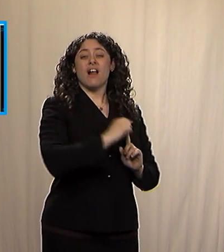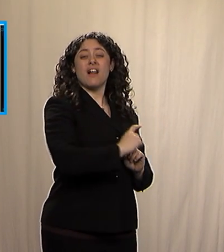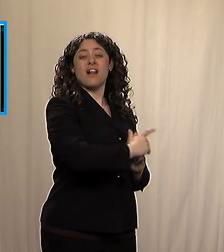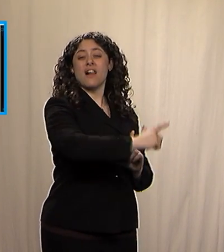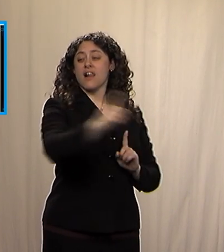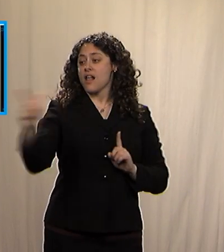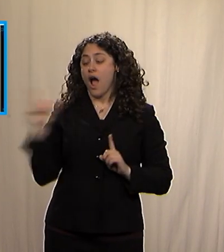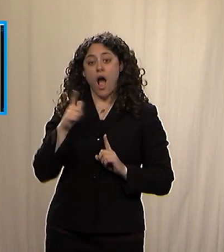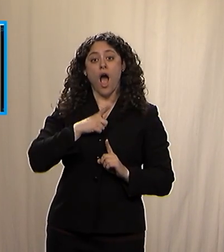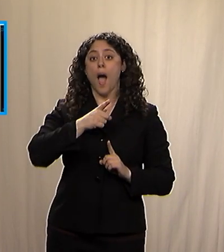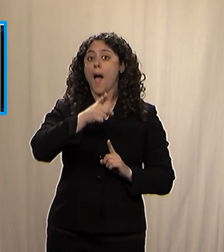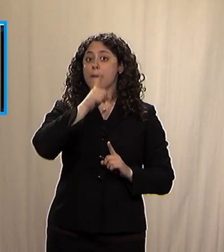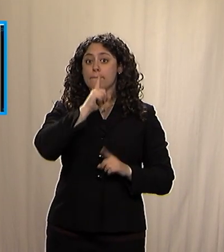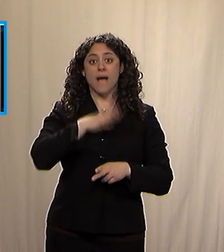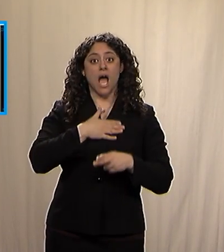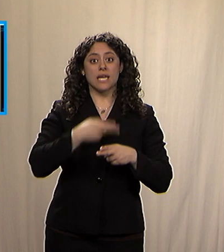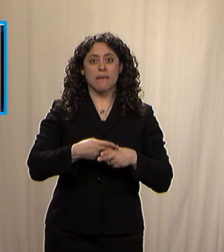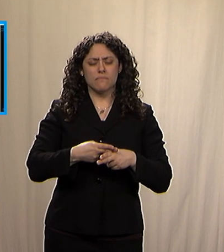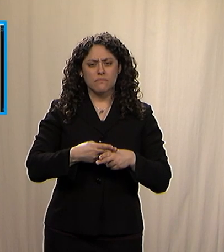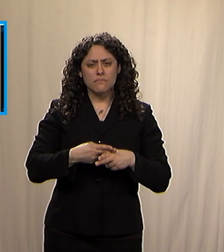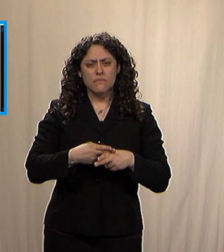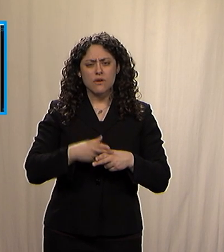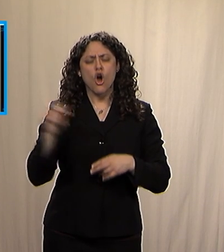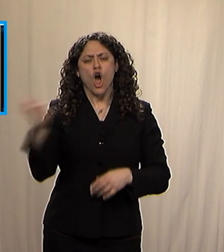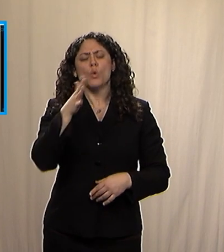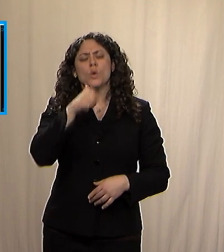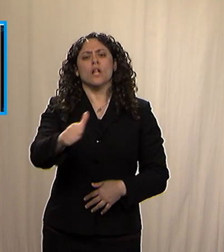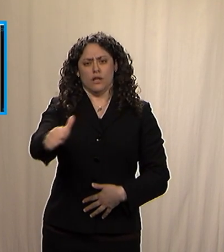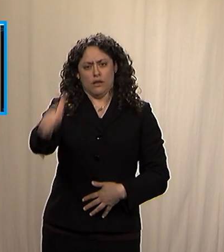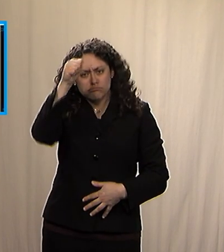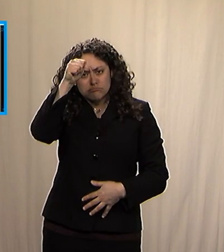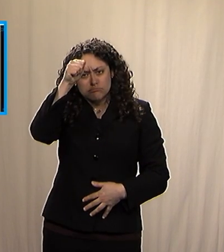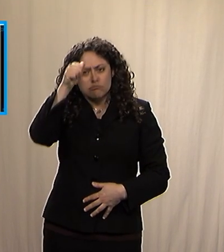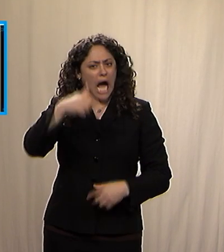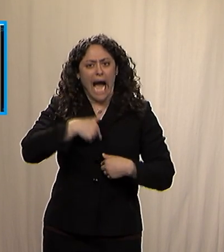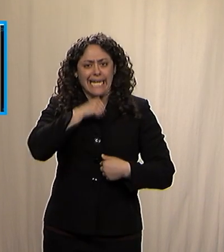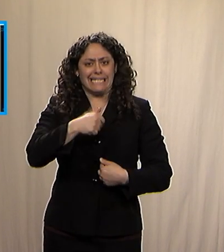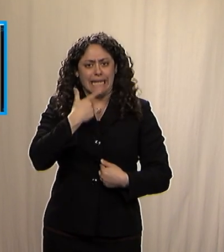everyone is going to remember I didn't say anything.